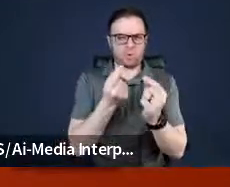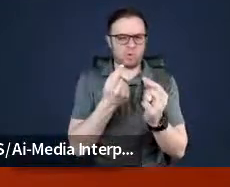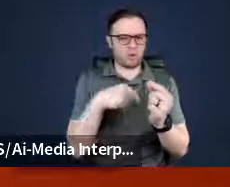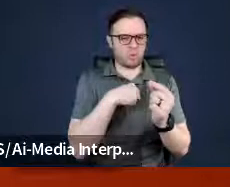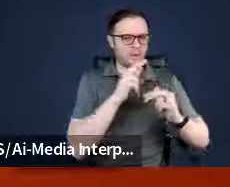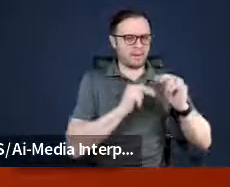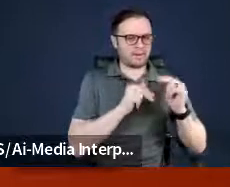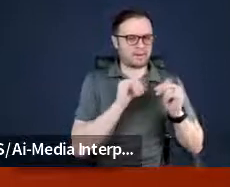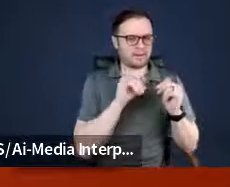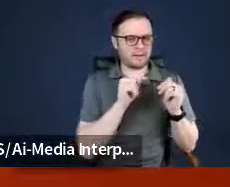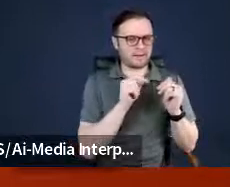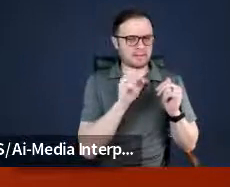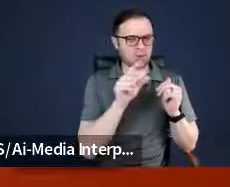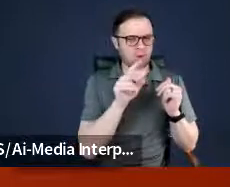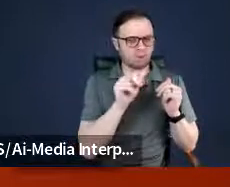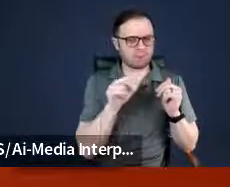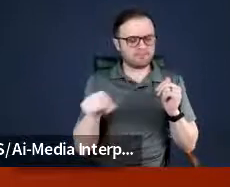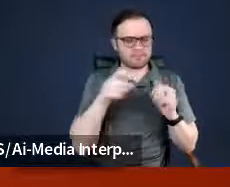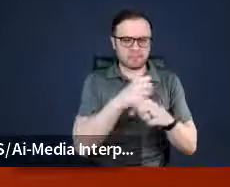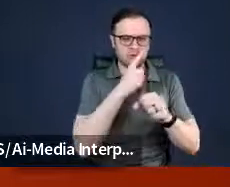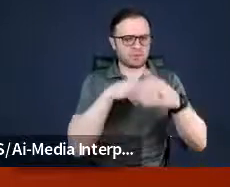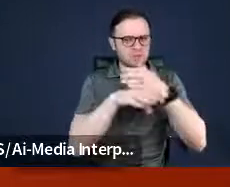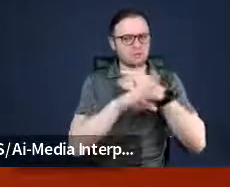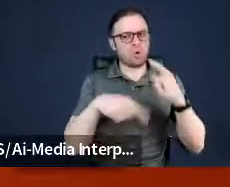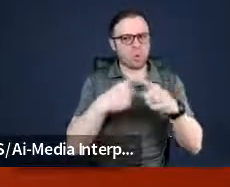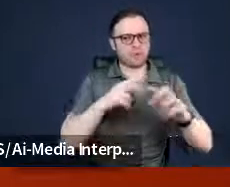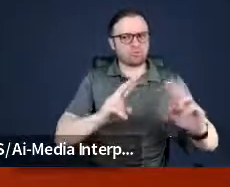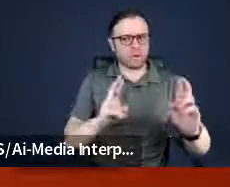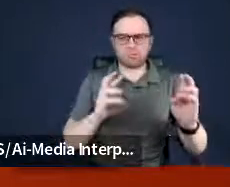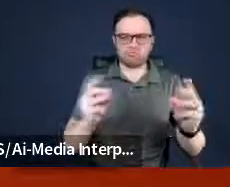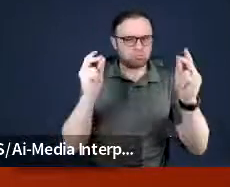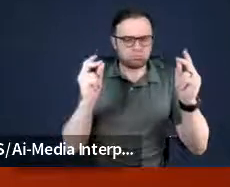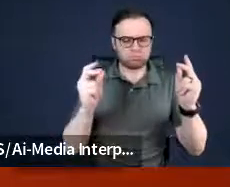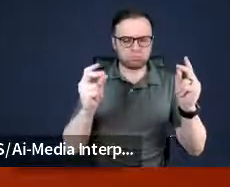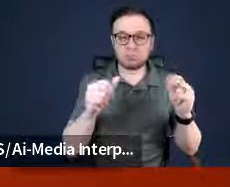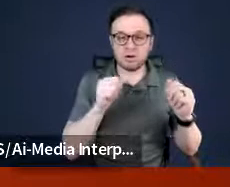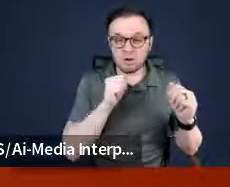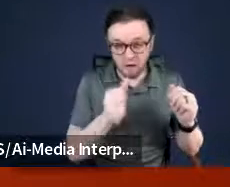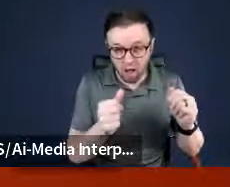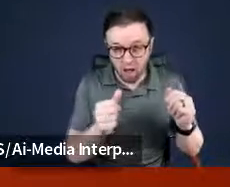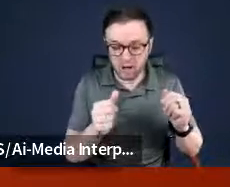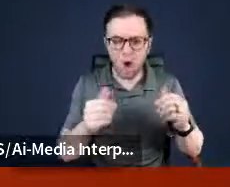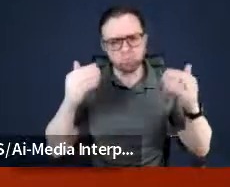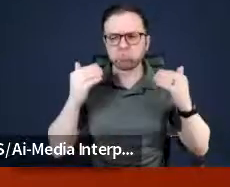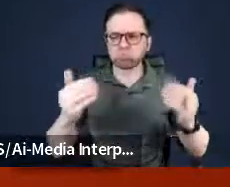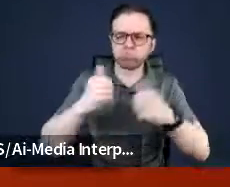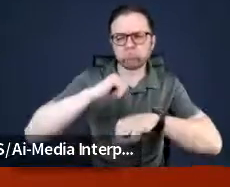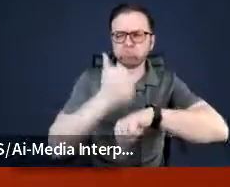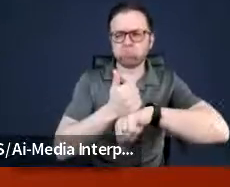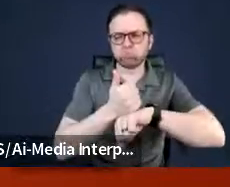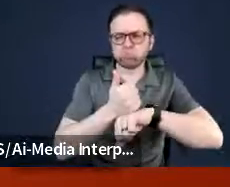That is that designed accessibility, having that forethought and making sure that we are building an IT solution, it needs to be accessible